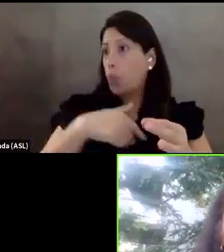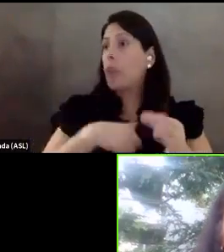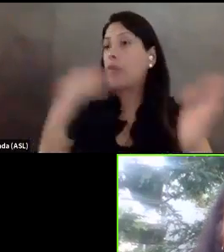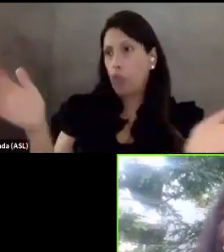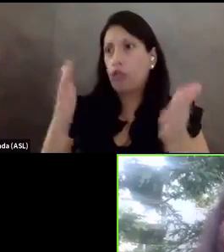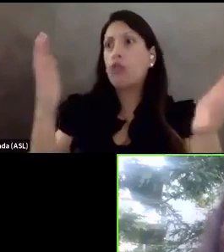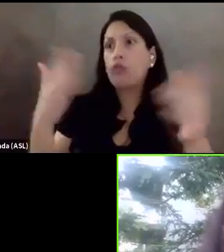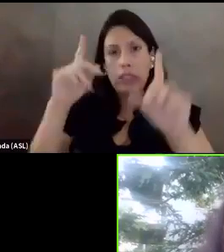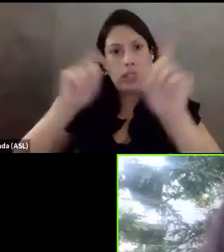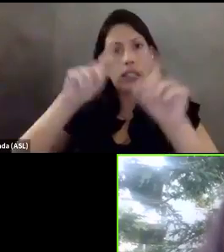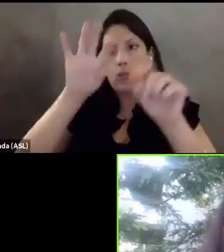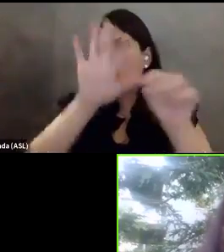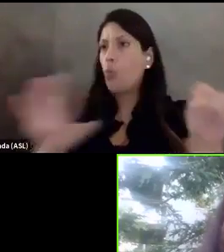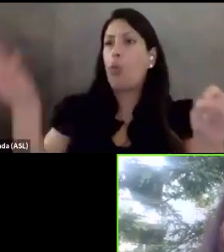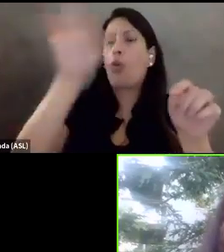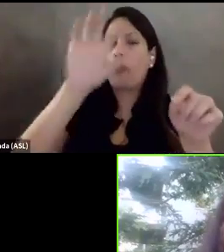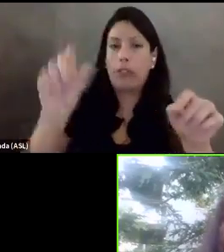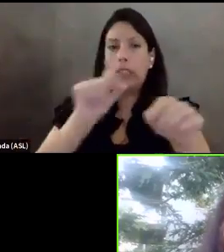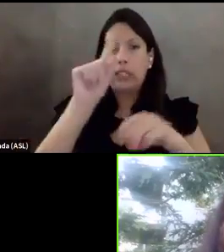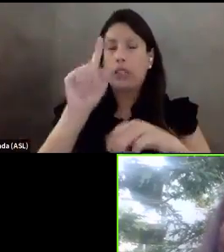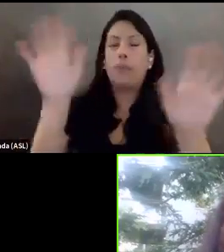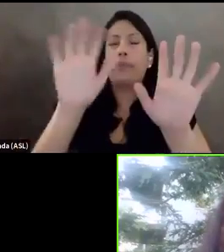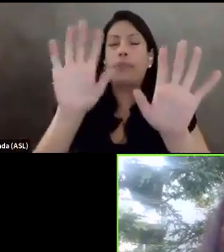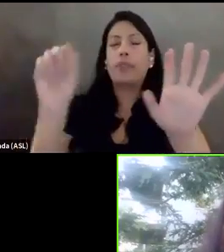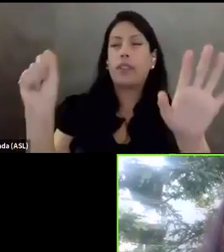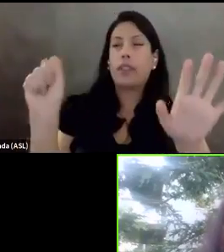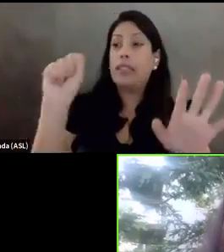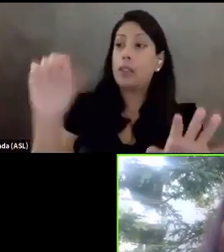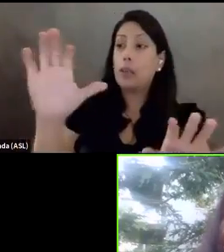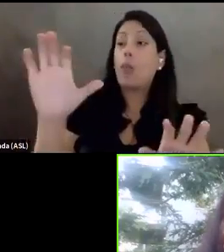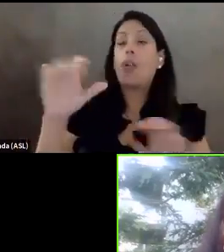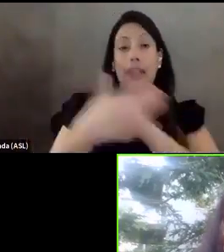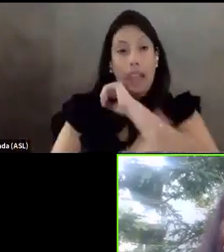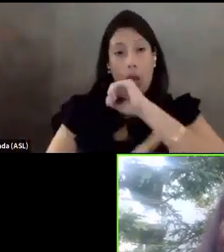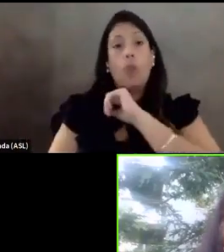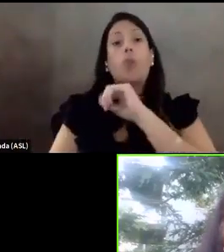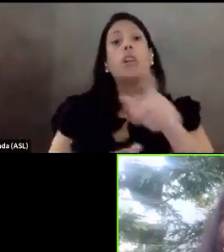fact, our testing numbers are well above where they need to be even when we start.